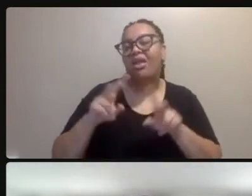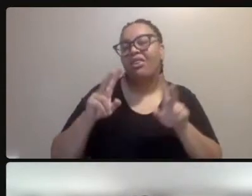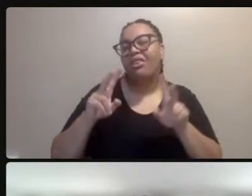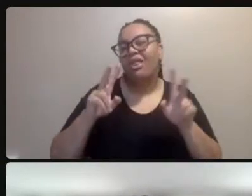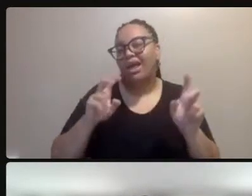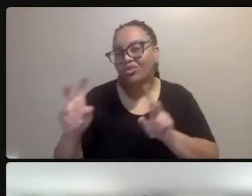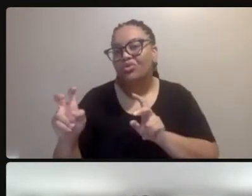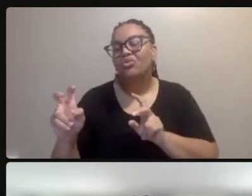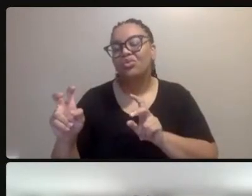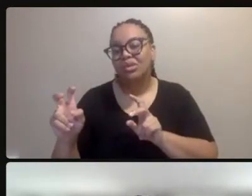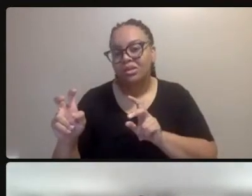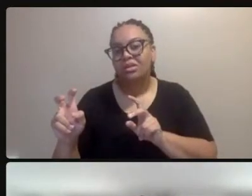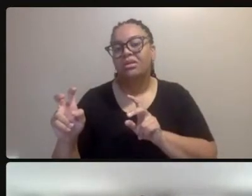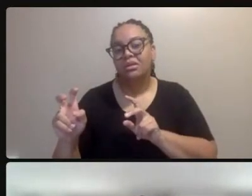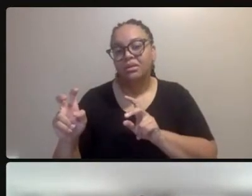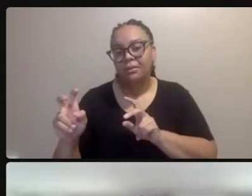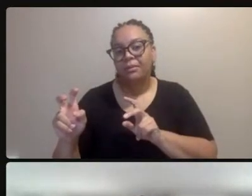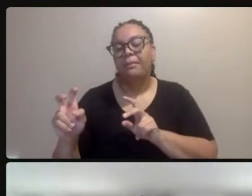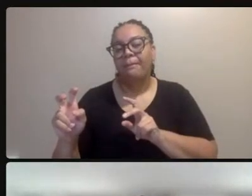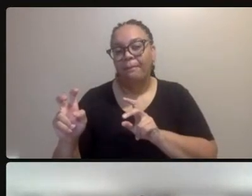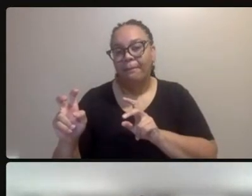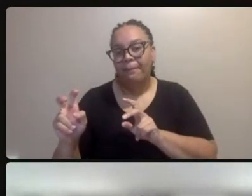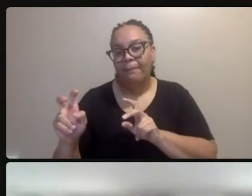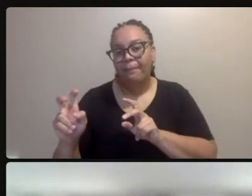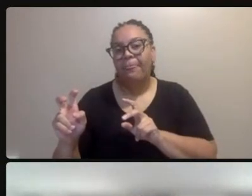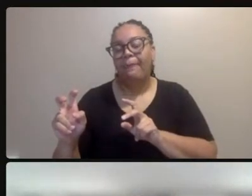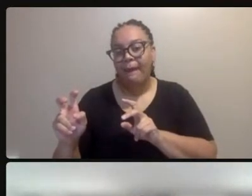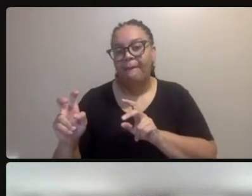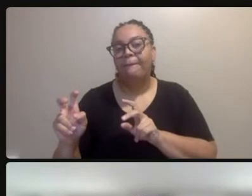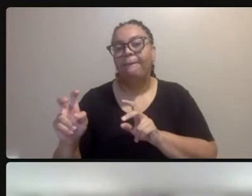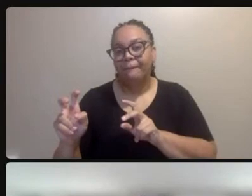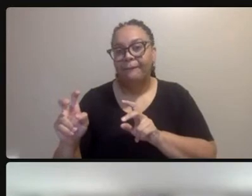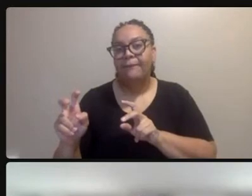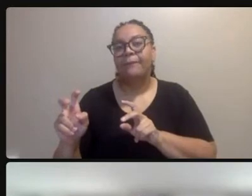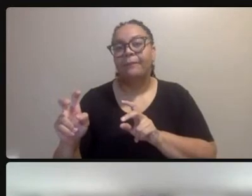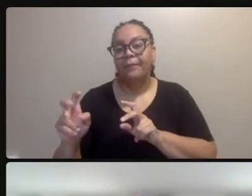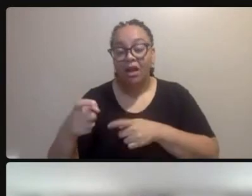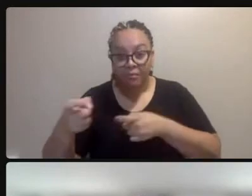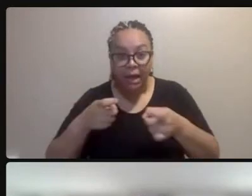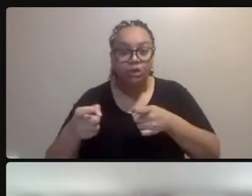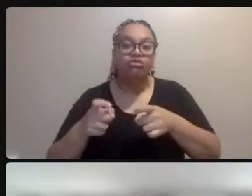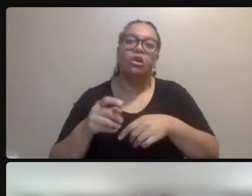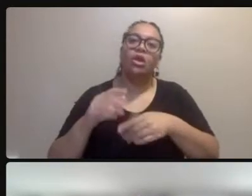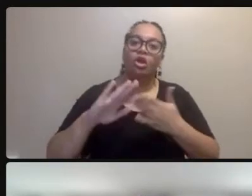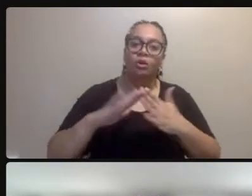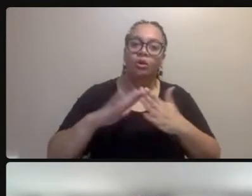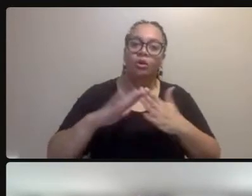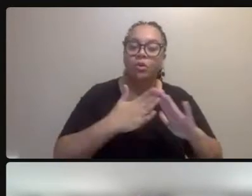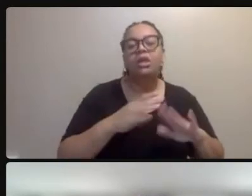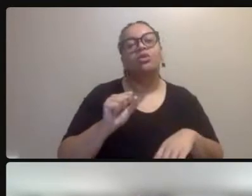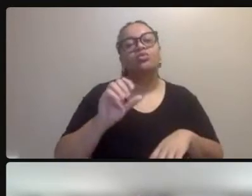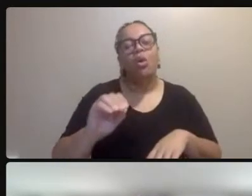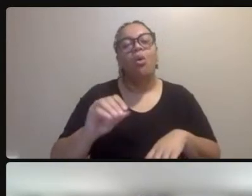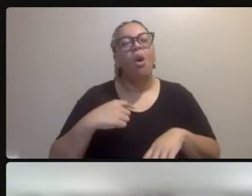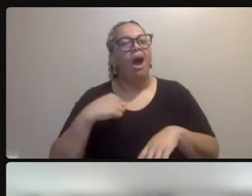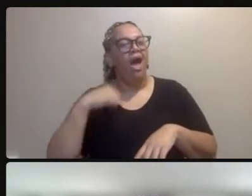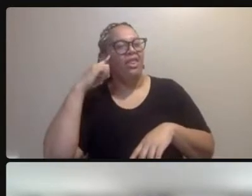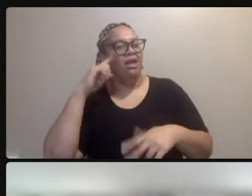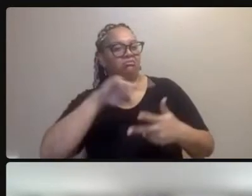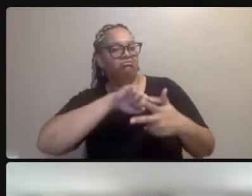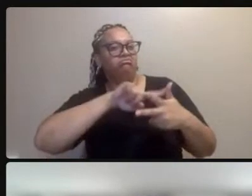THE TEACHERS WHO COULD RELATE